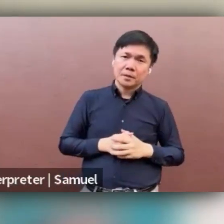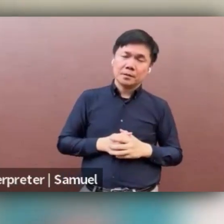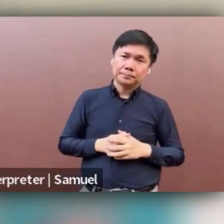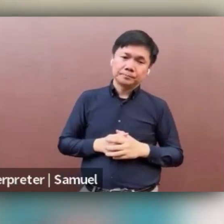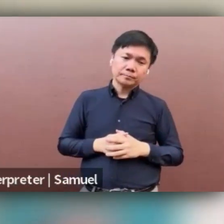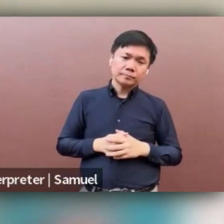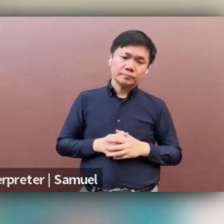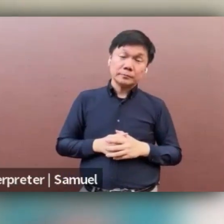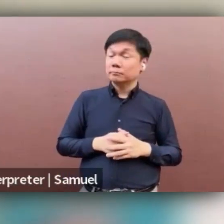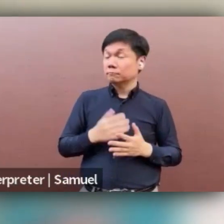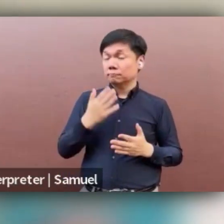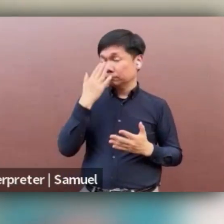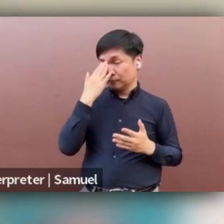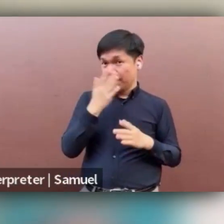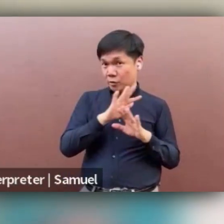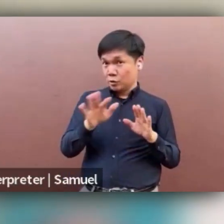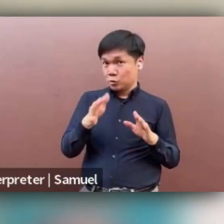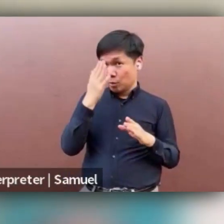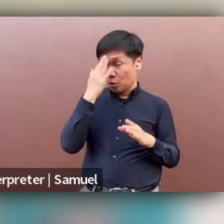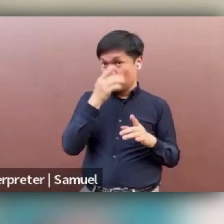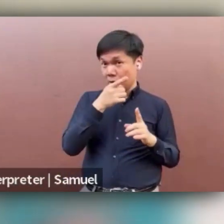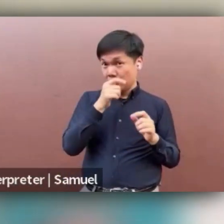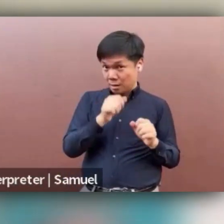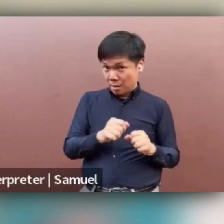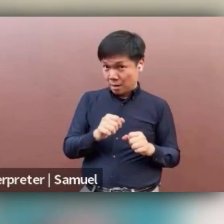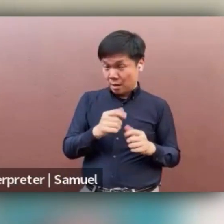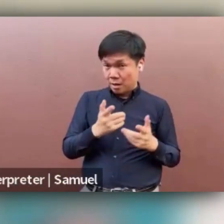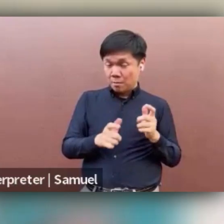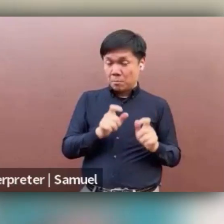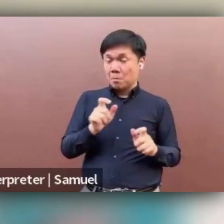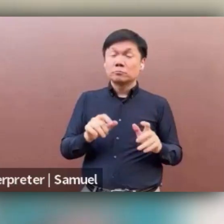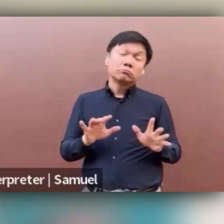And it did... I think we touched on the awareness ability.